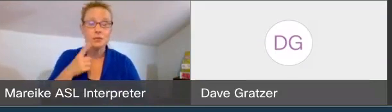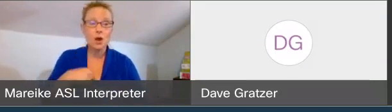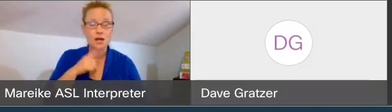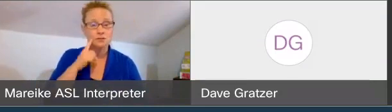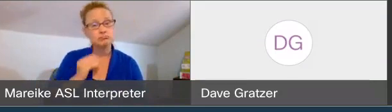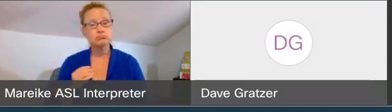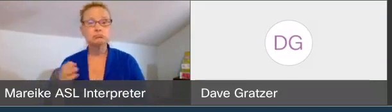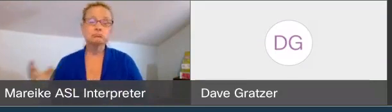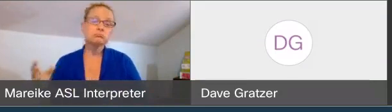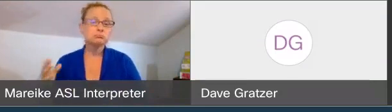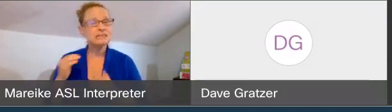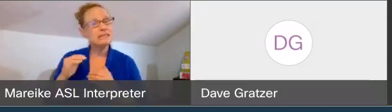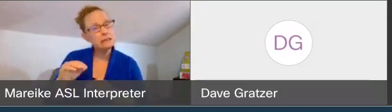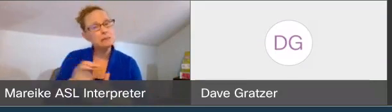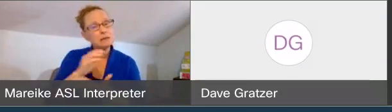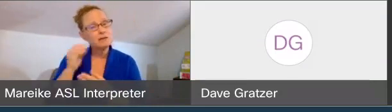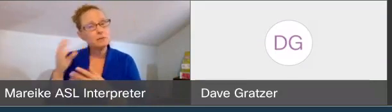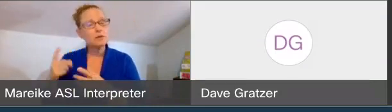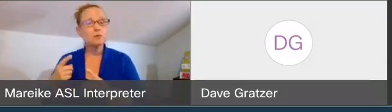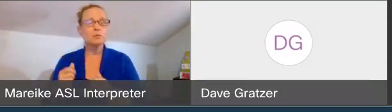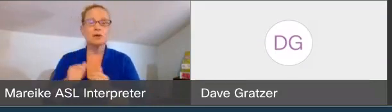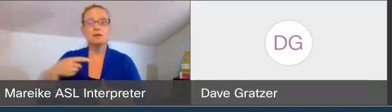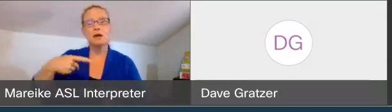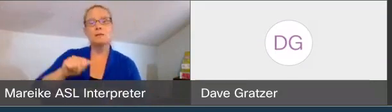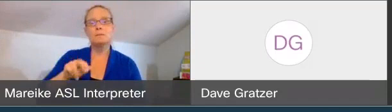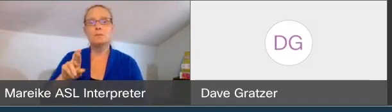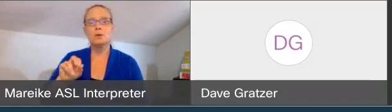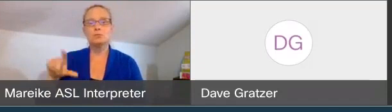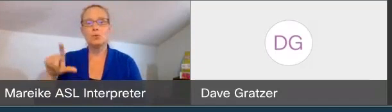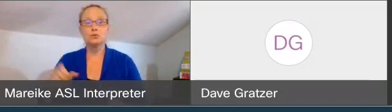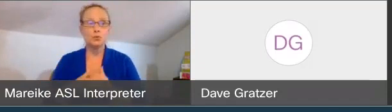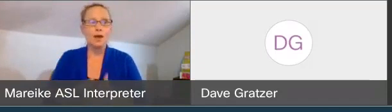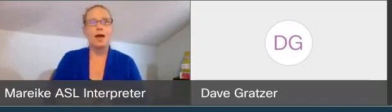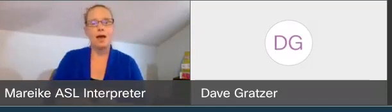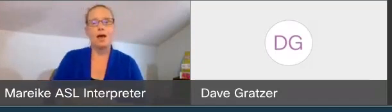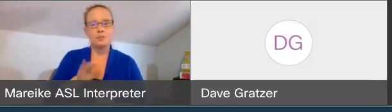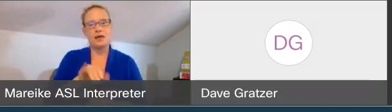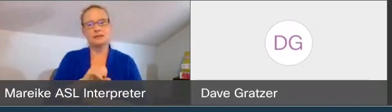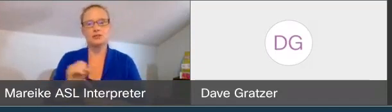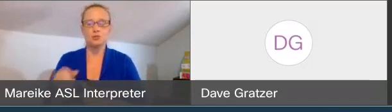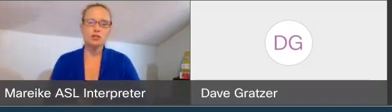a limited amount of information with parole, how that might help their parole situation. But